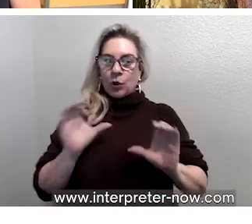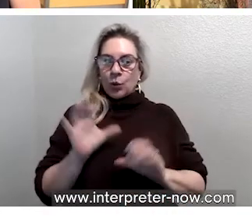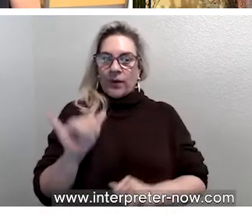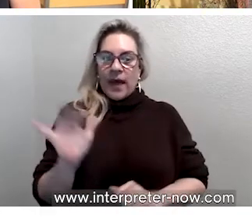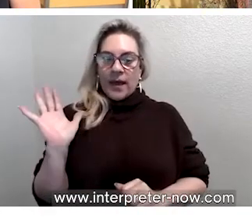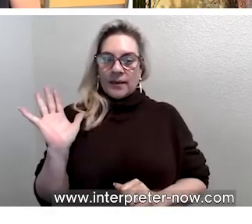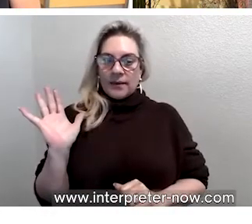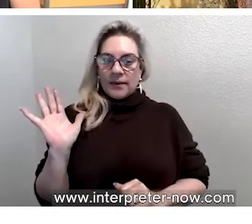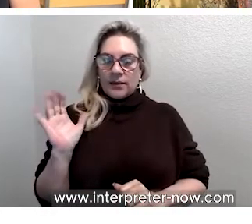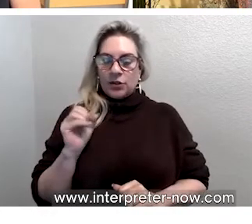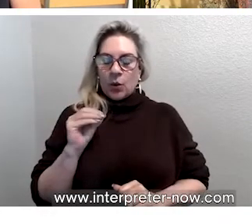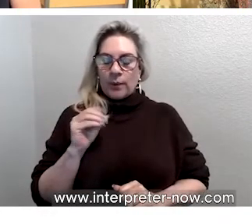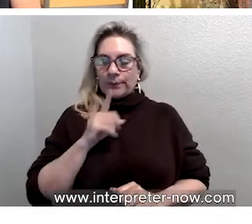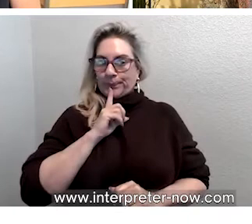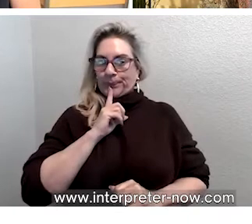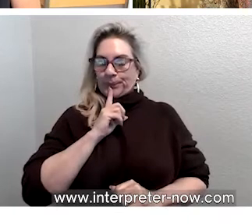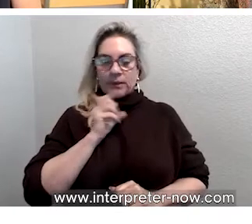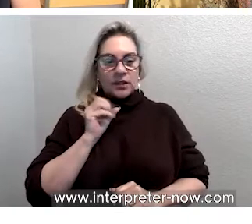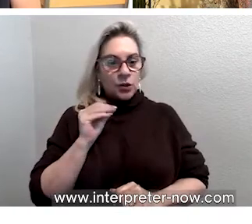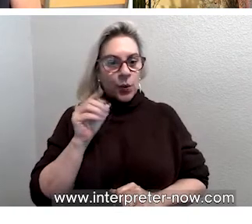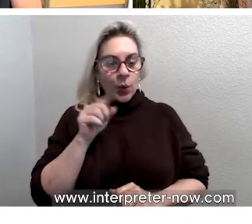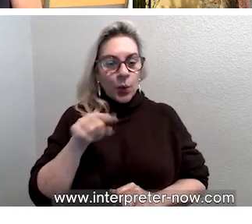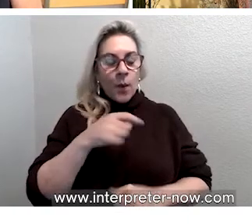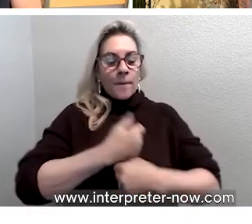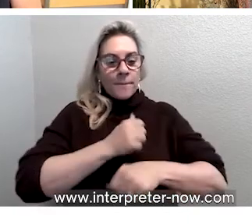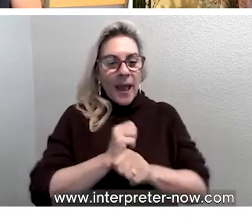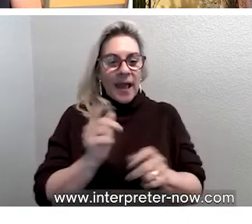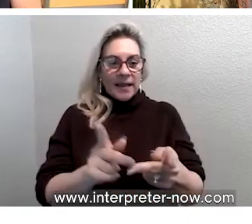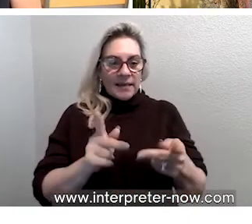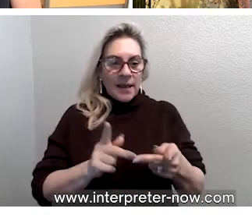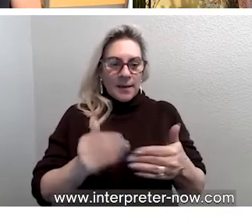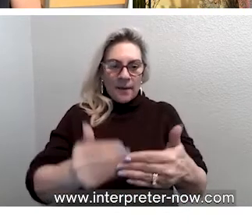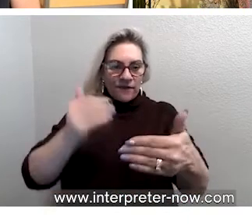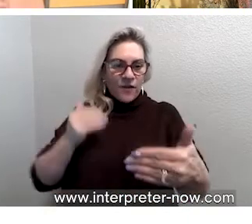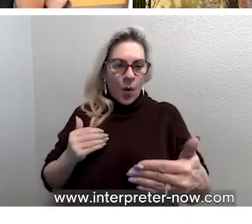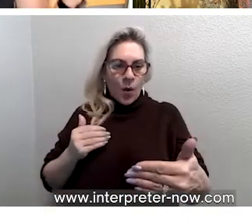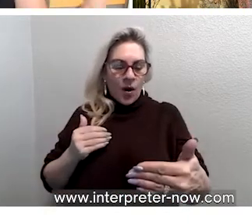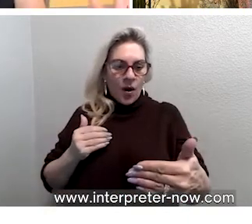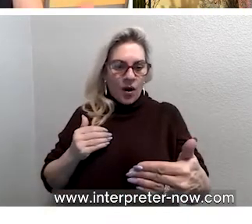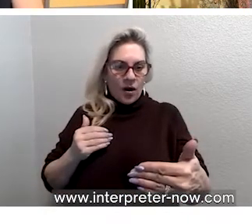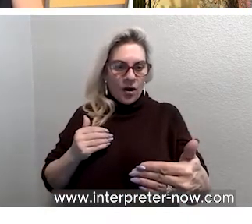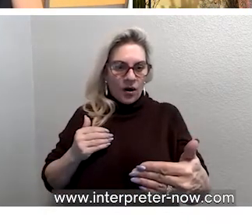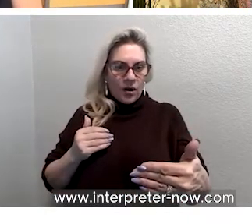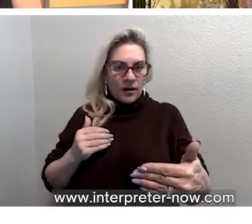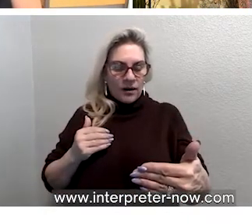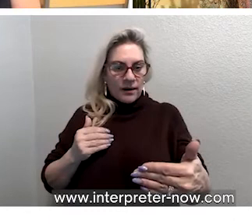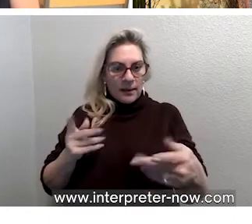And so, you create a space ahead of time to create a space for inclusion.